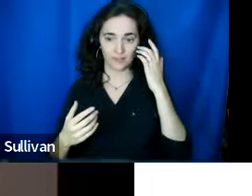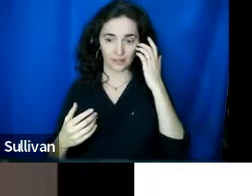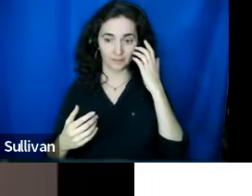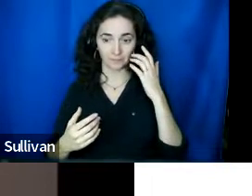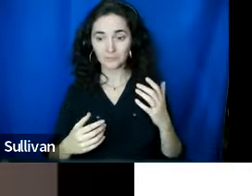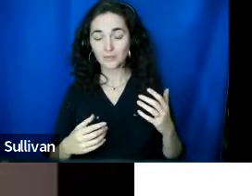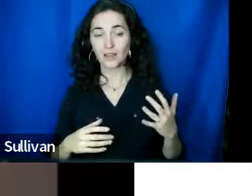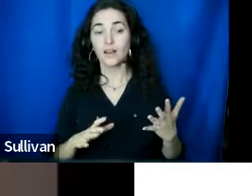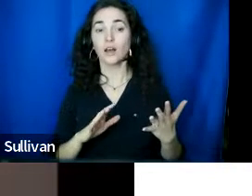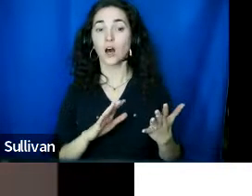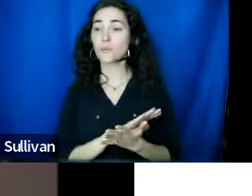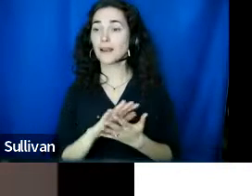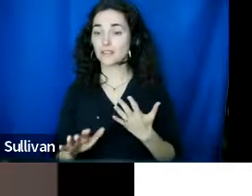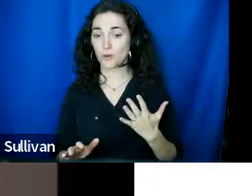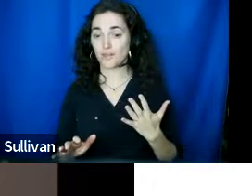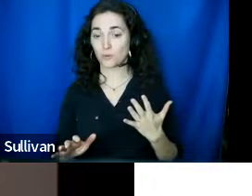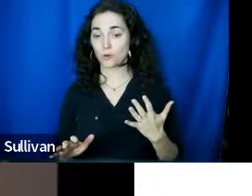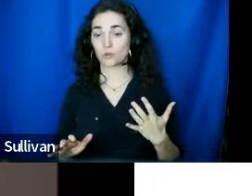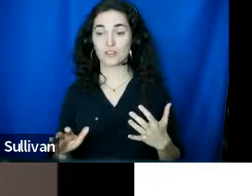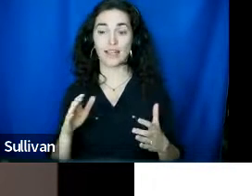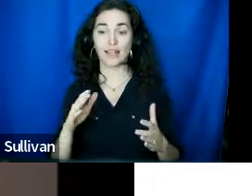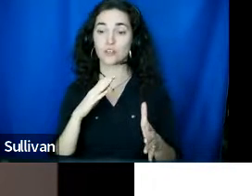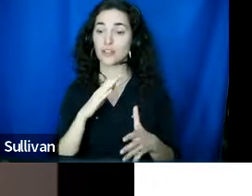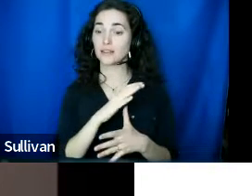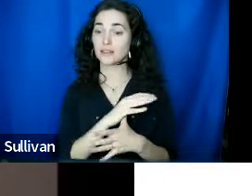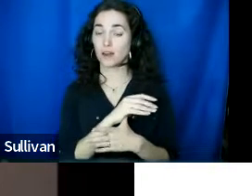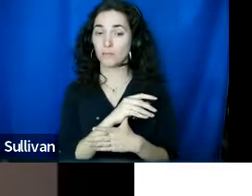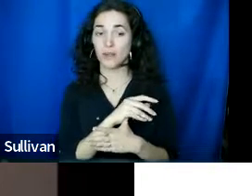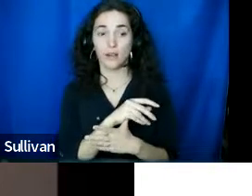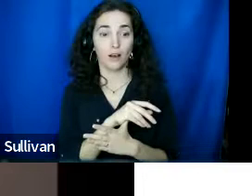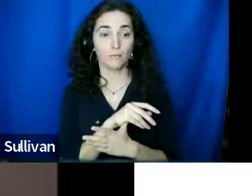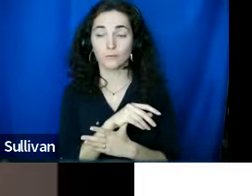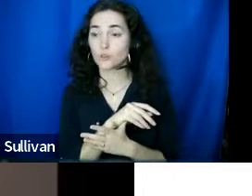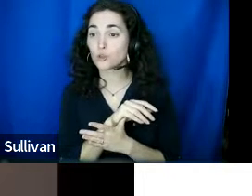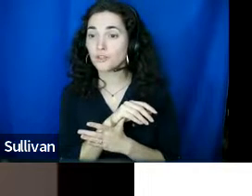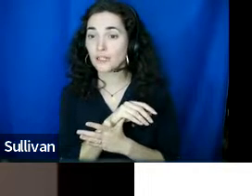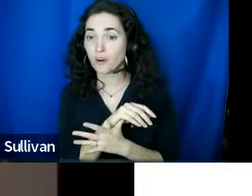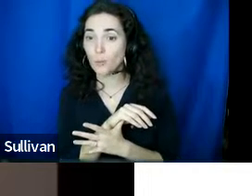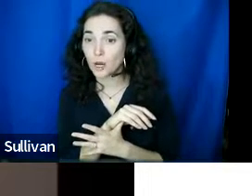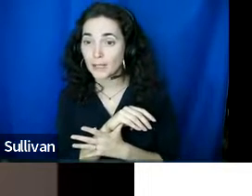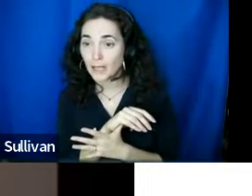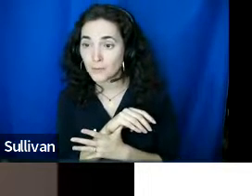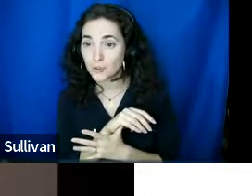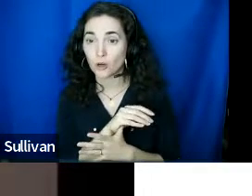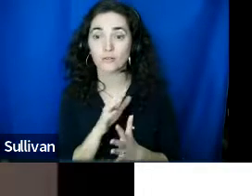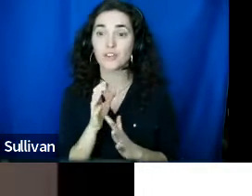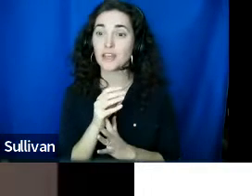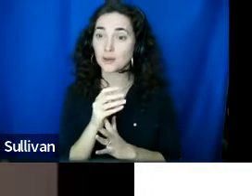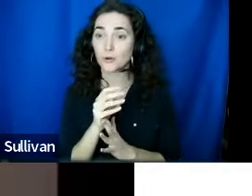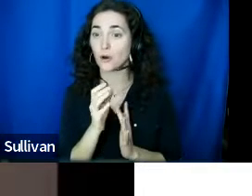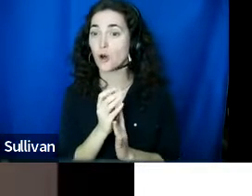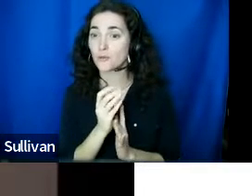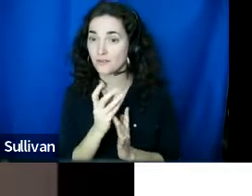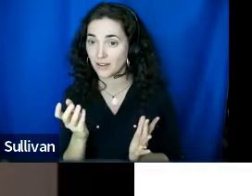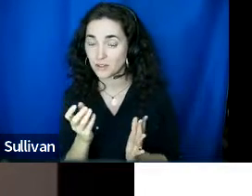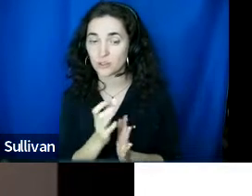tremendously. Other places to have exposure to sign language is the school for the Deaf homecoming games or theater, or other events.